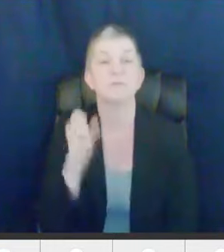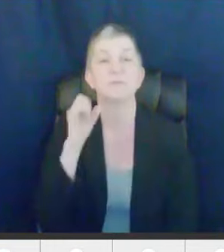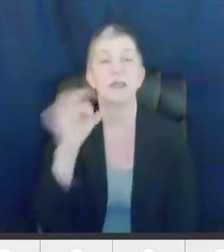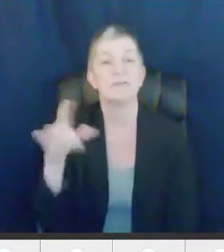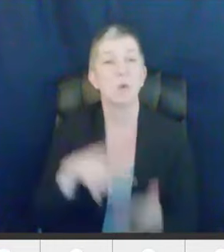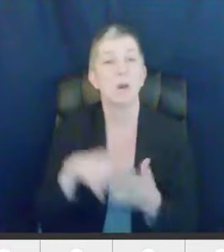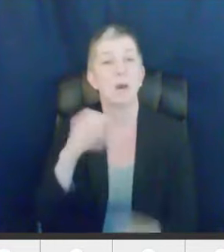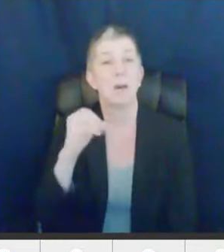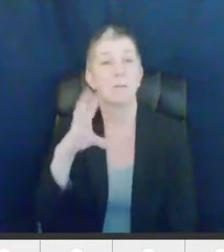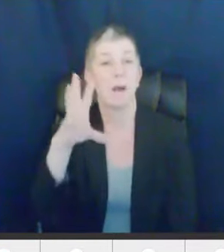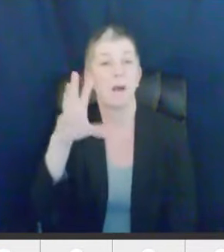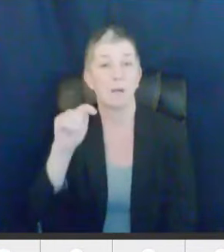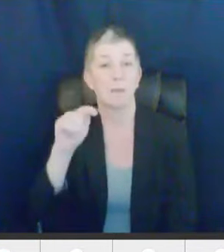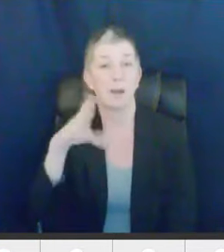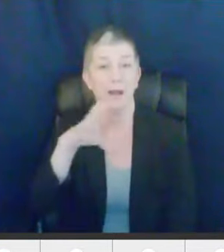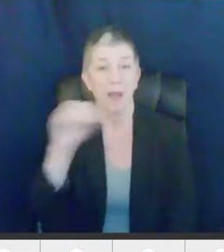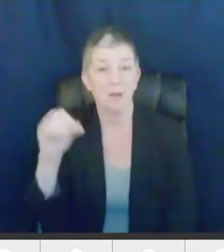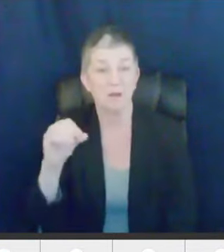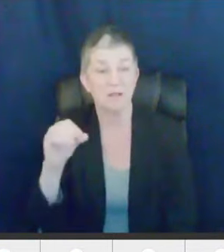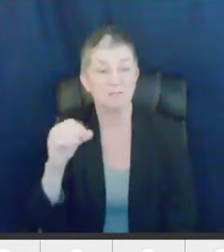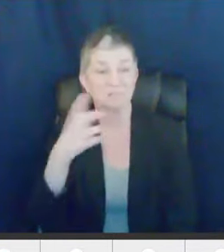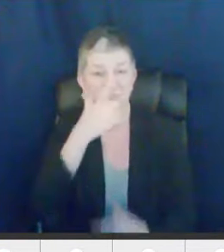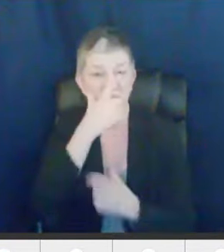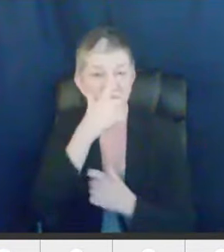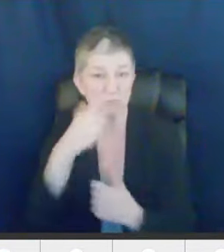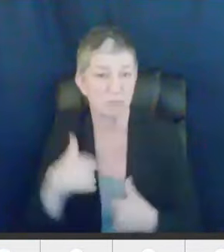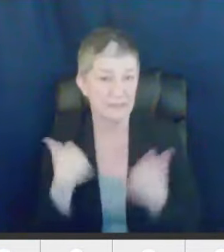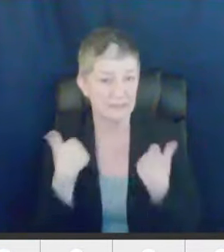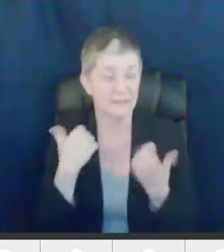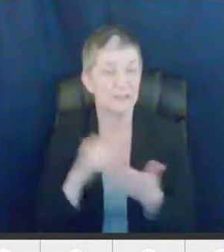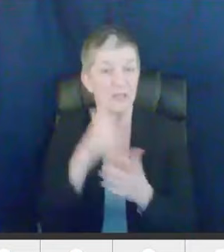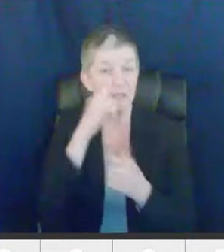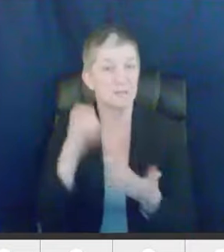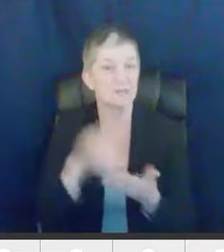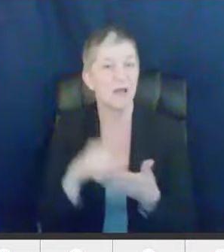resident interest in applying for a gun permit please visit the Montgomery